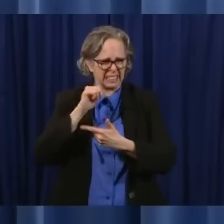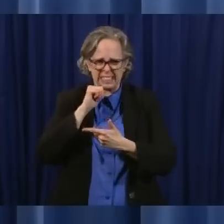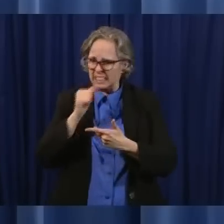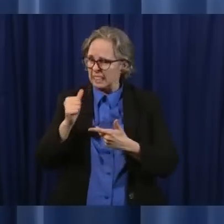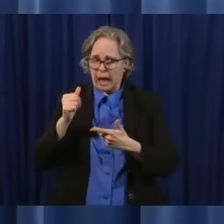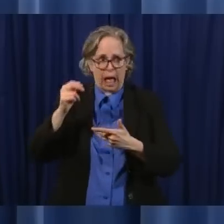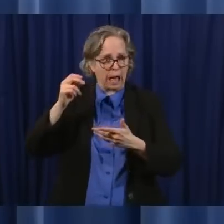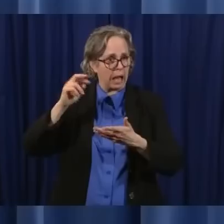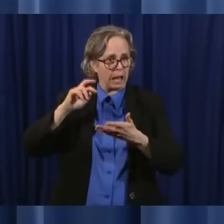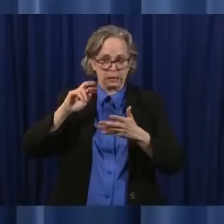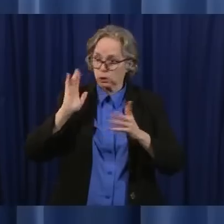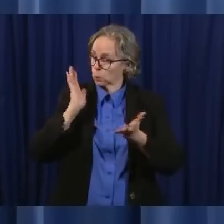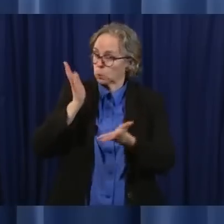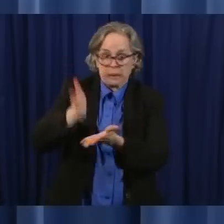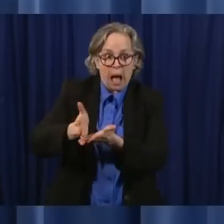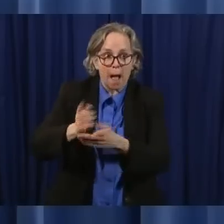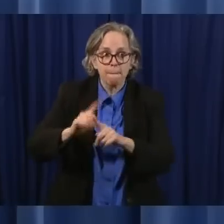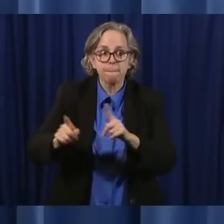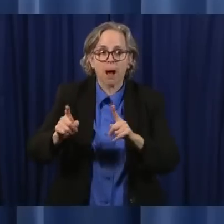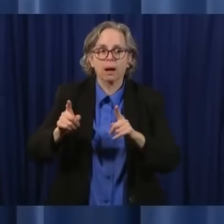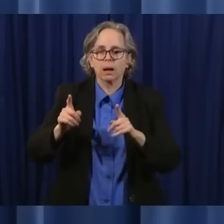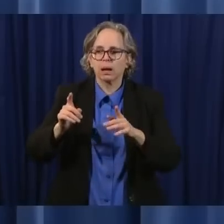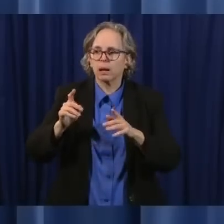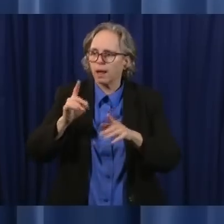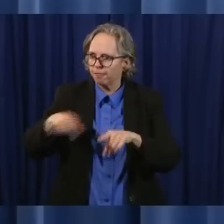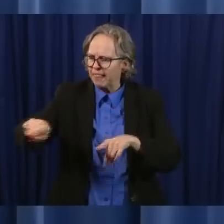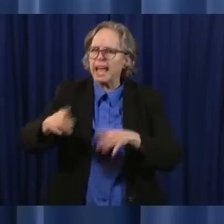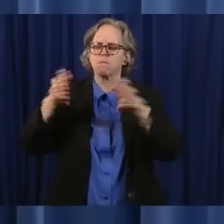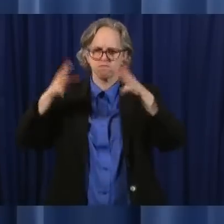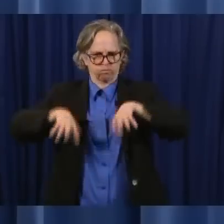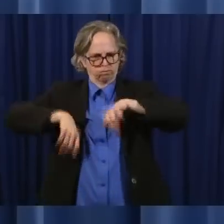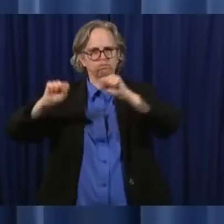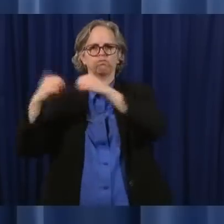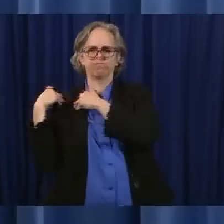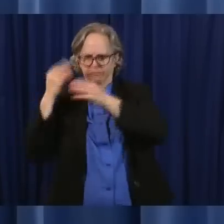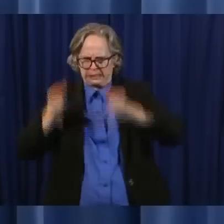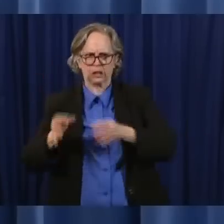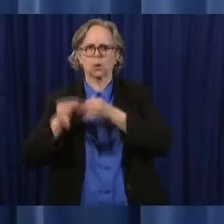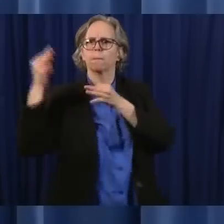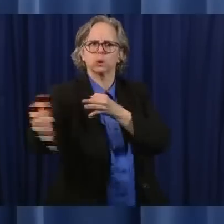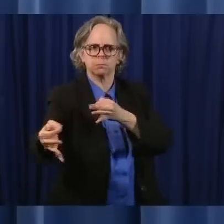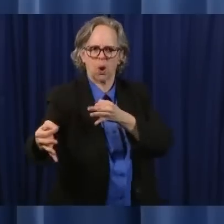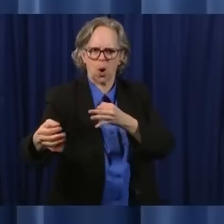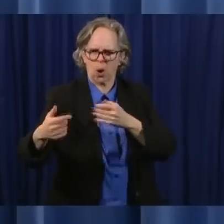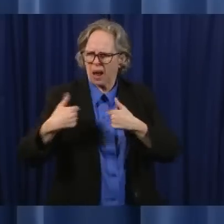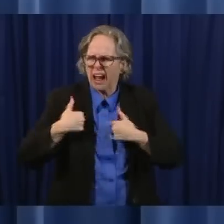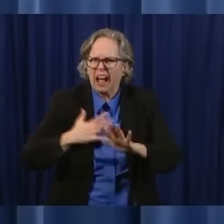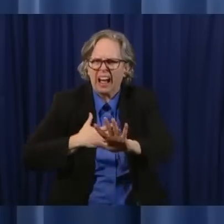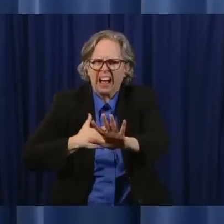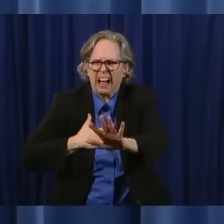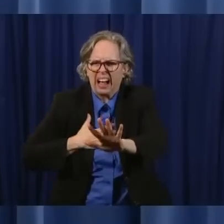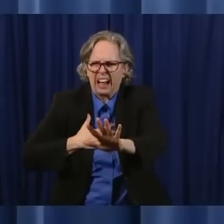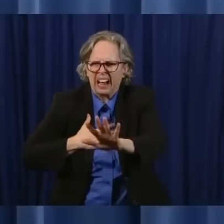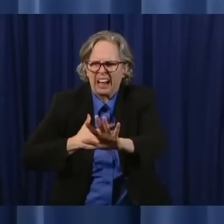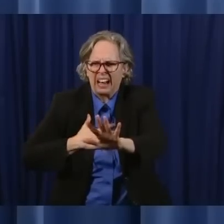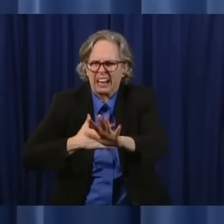STORIES THAT I HAVE HEARD THAT SOME OF THE PROCEDURES, SOME OF THE SURGERIES THAT WE HAD NO INTENTION OF STOPPING HAD BEEN POSTPONED.